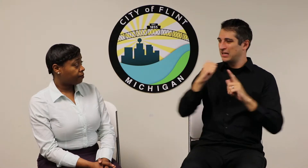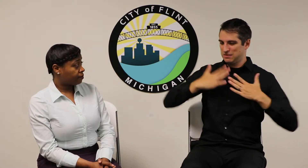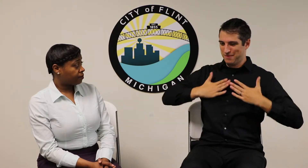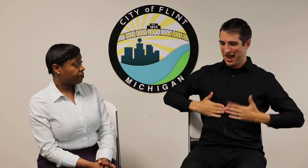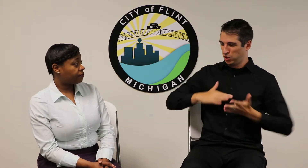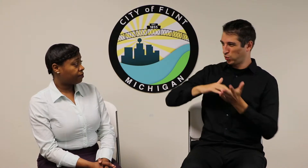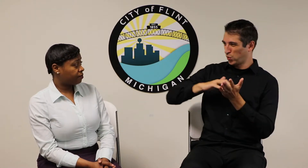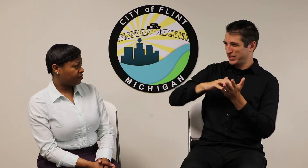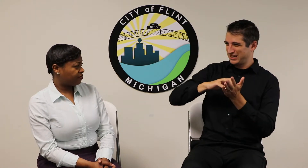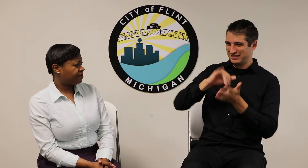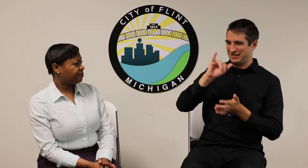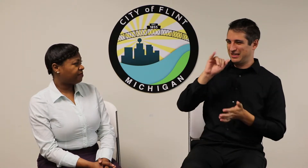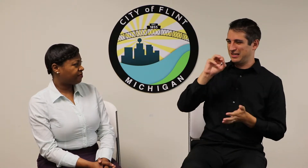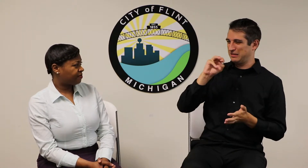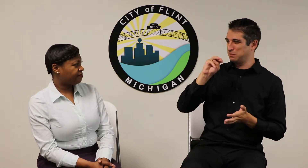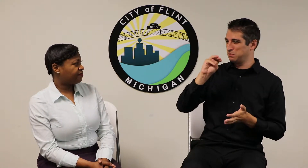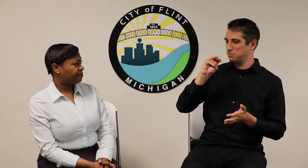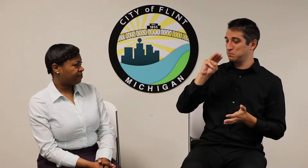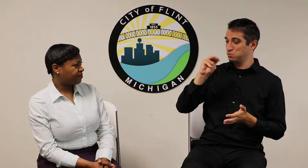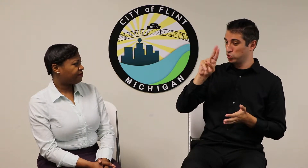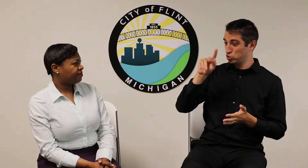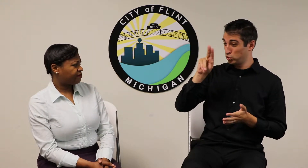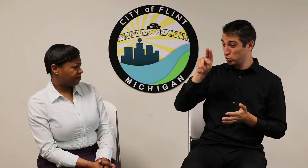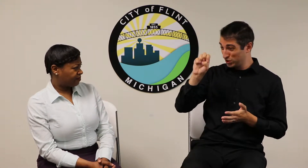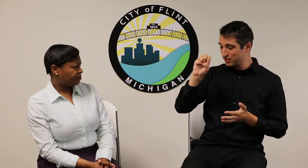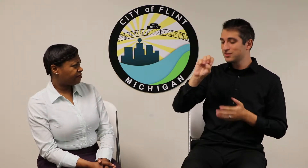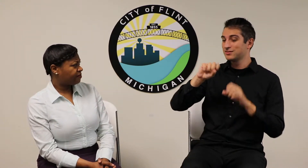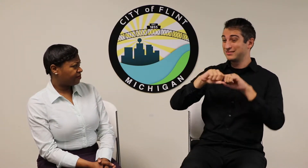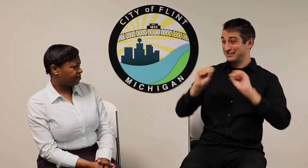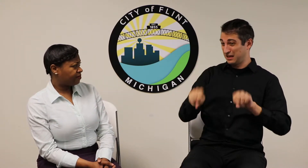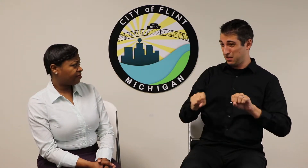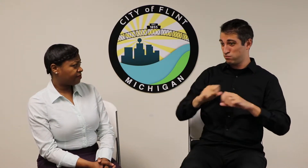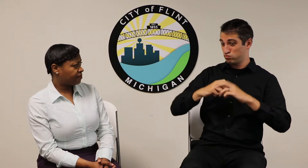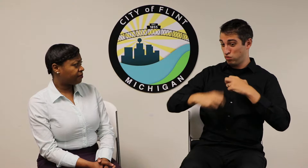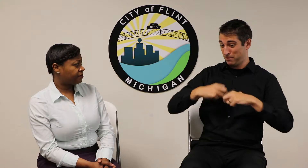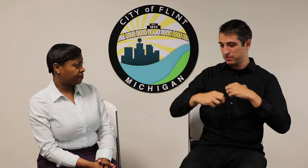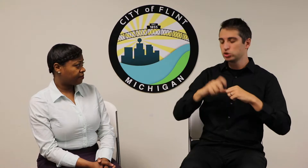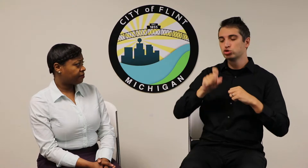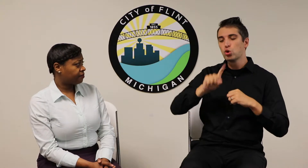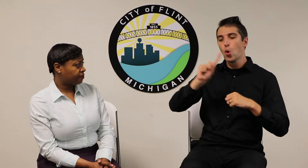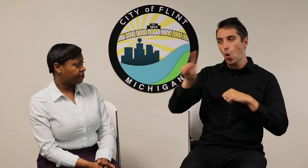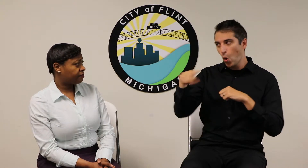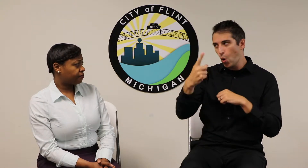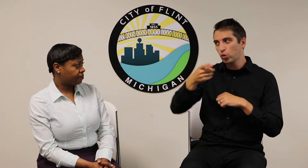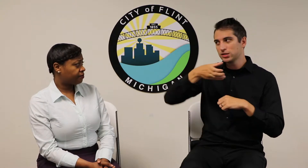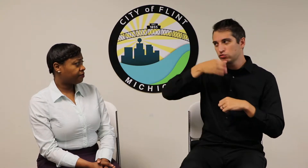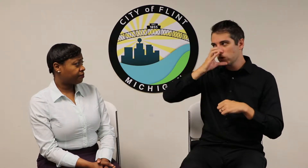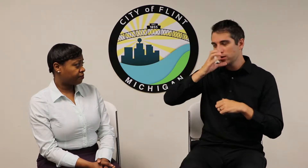should really only be drinking purified bottled water. We are still investigating